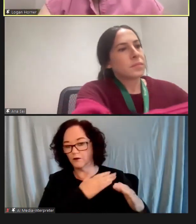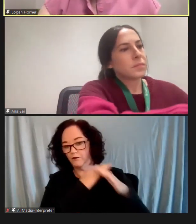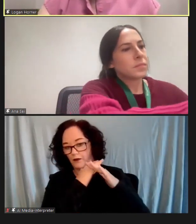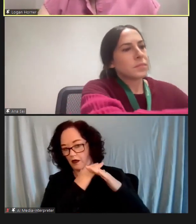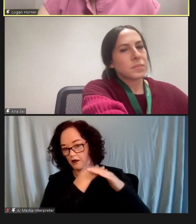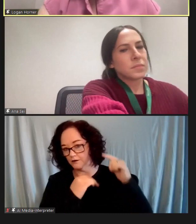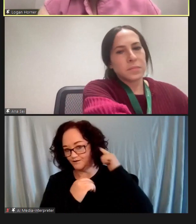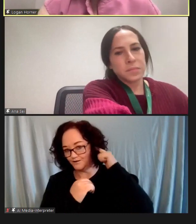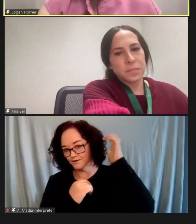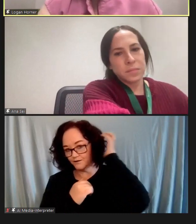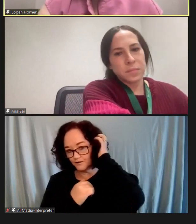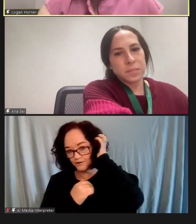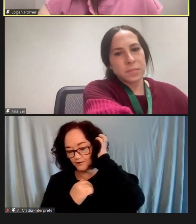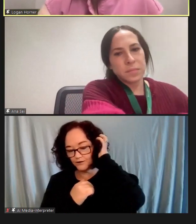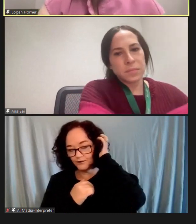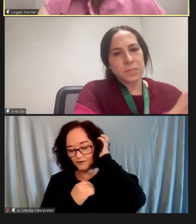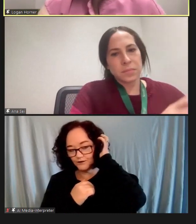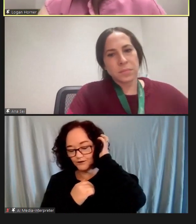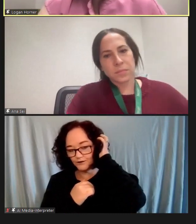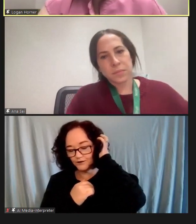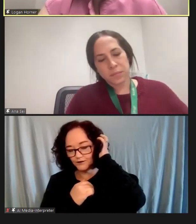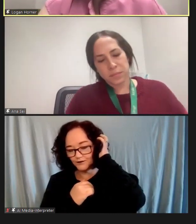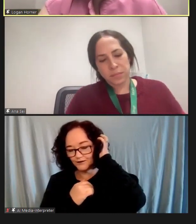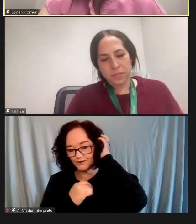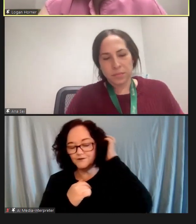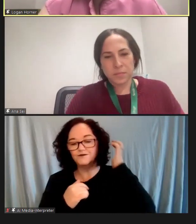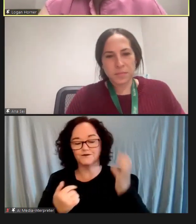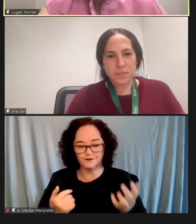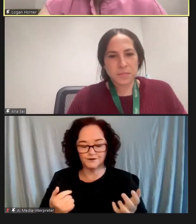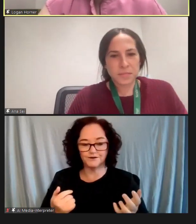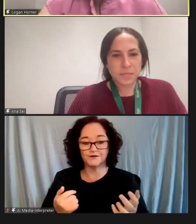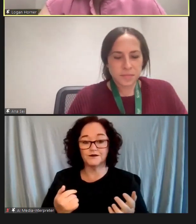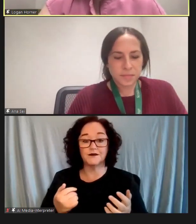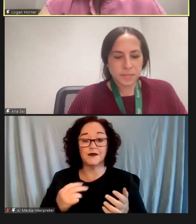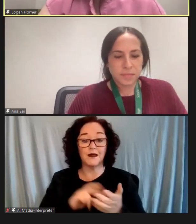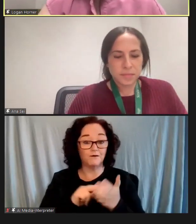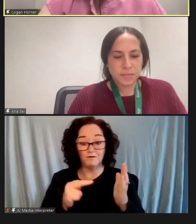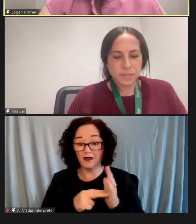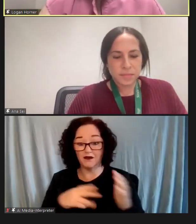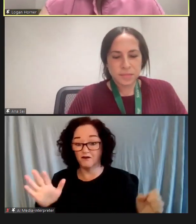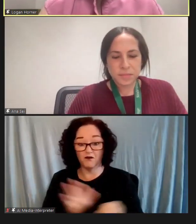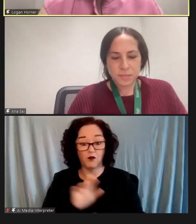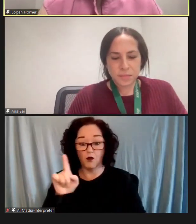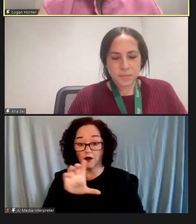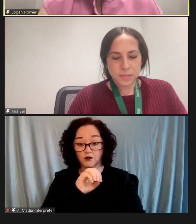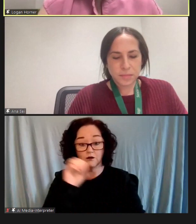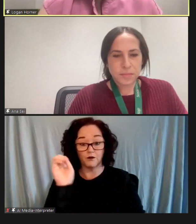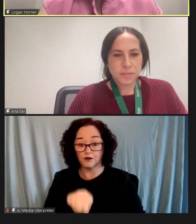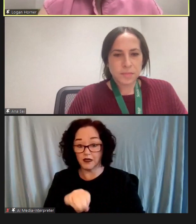know that this is not taking away that